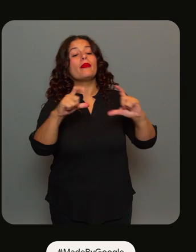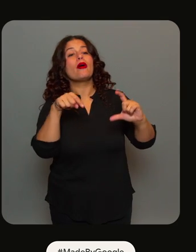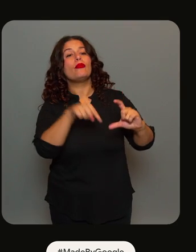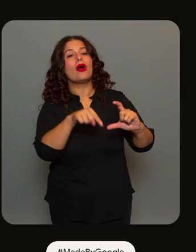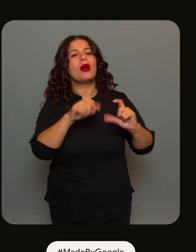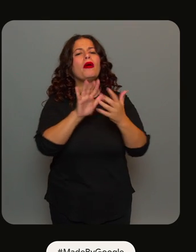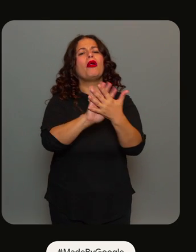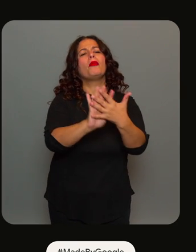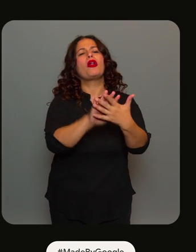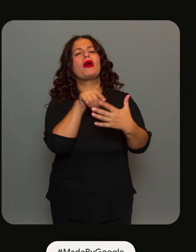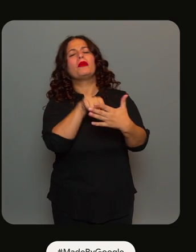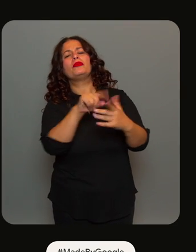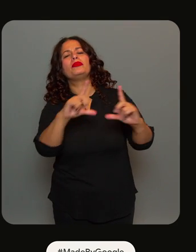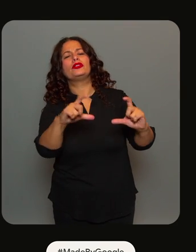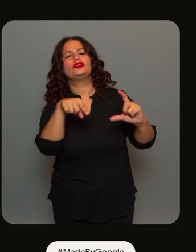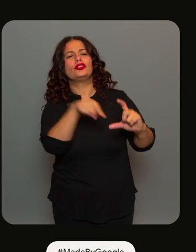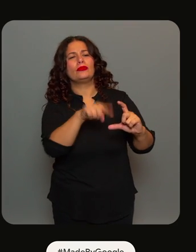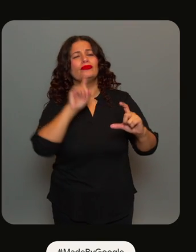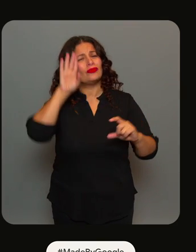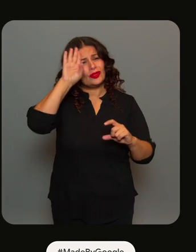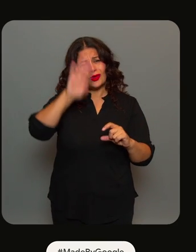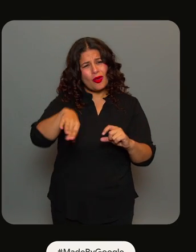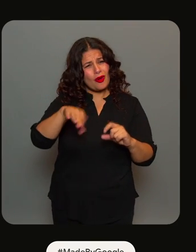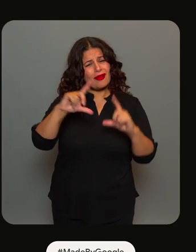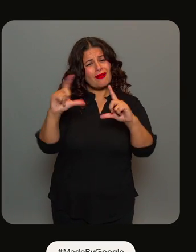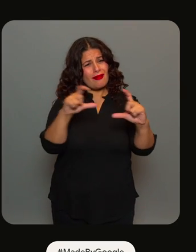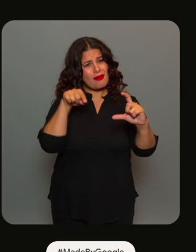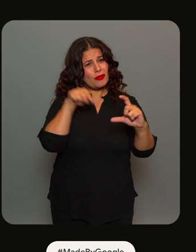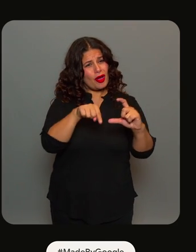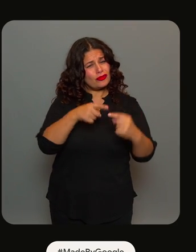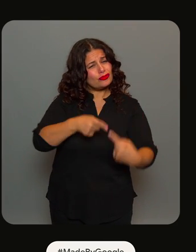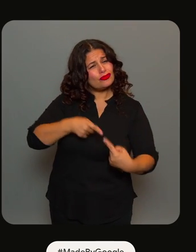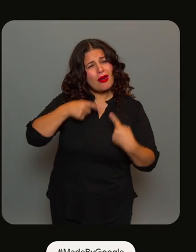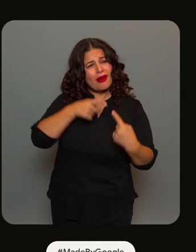cameras have always struggled to get a clear photo, especially